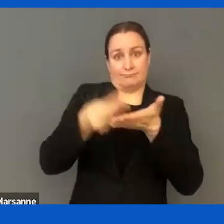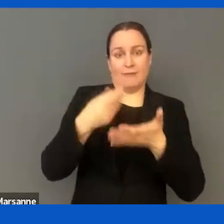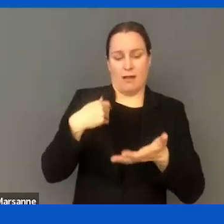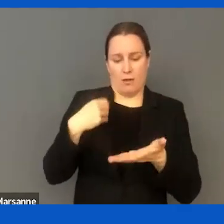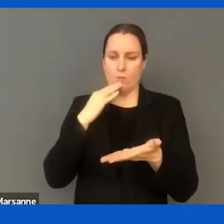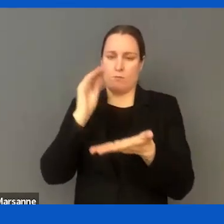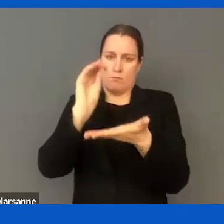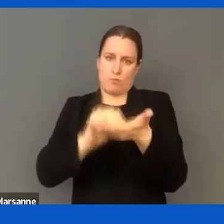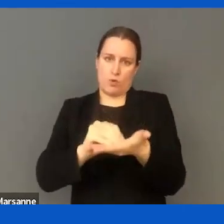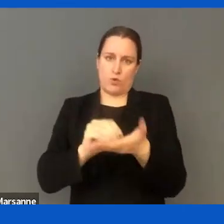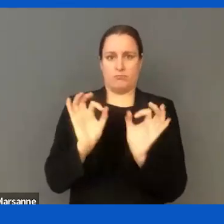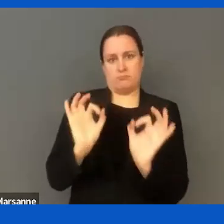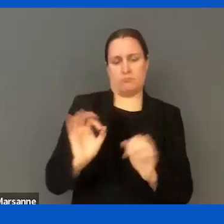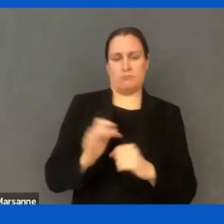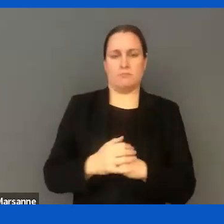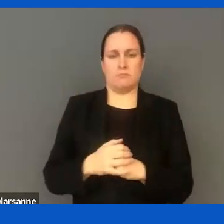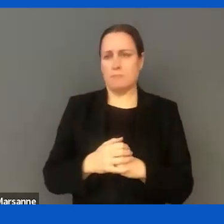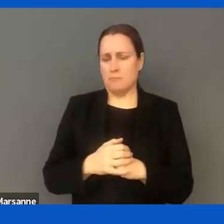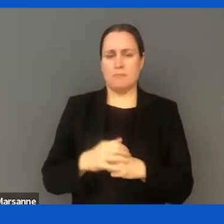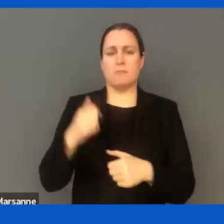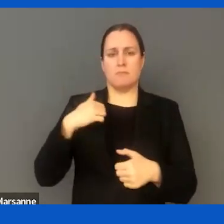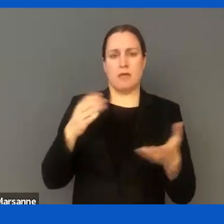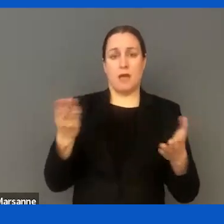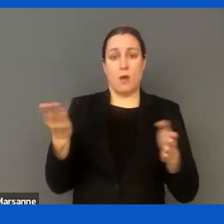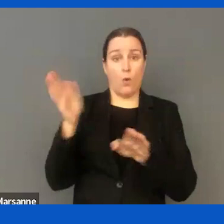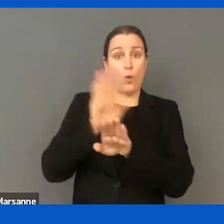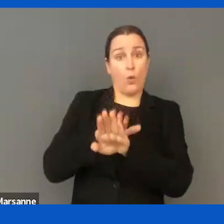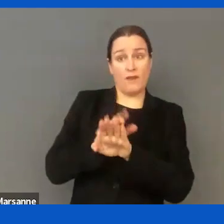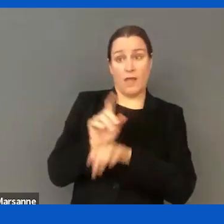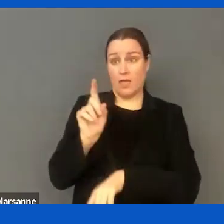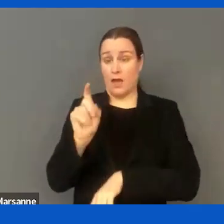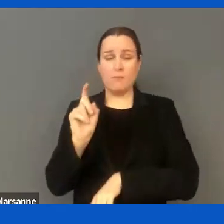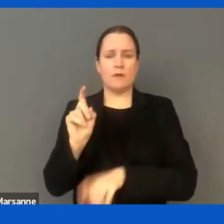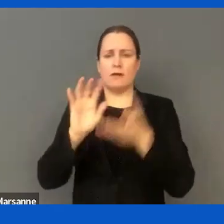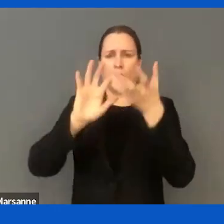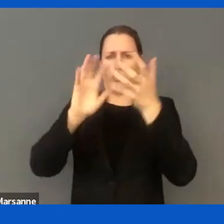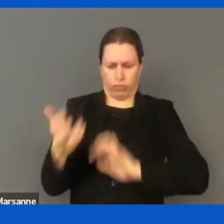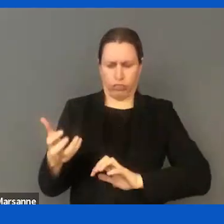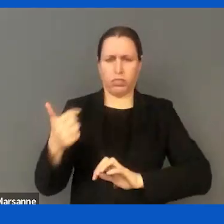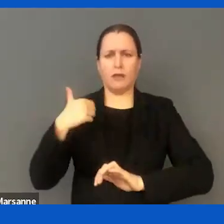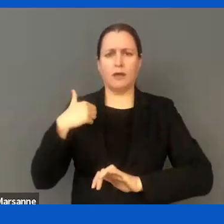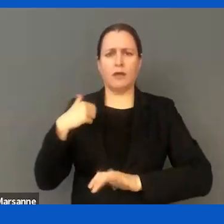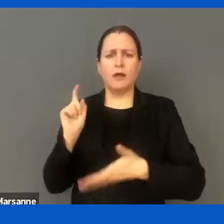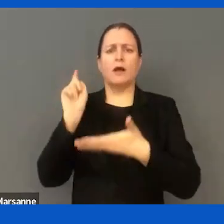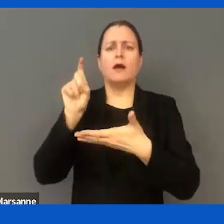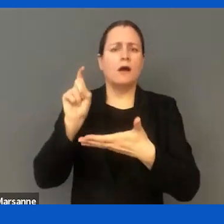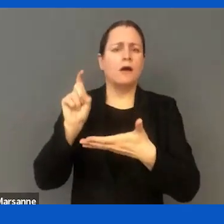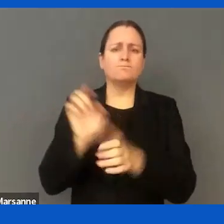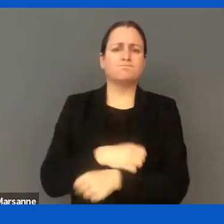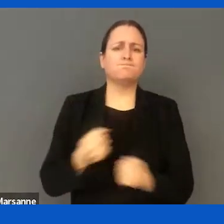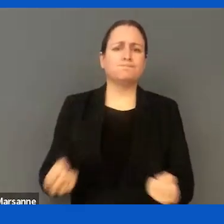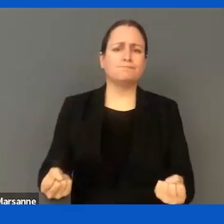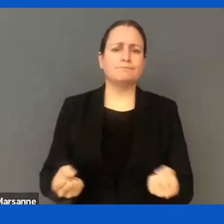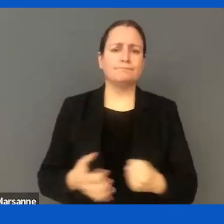Then following up, whiskey is responsible for accessibility also a legal issue if the user